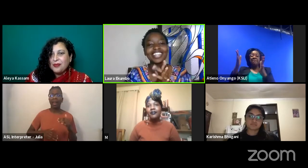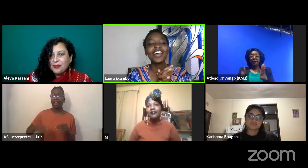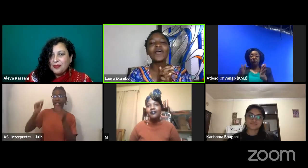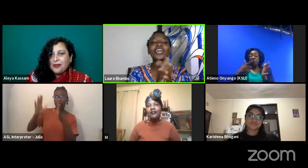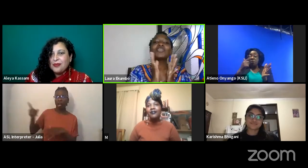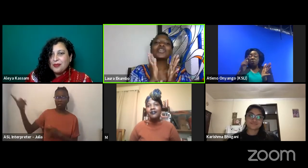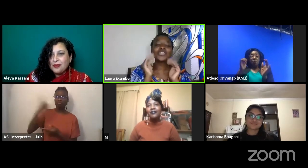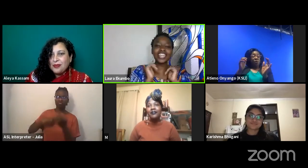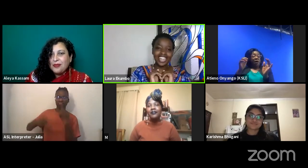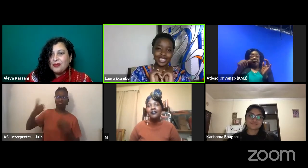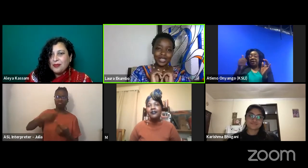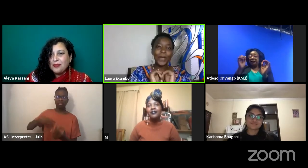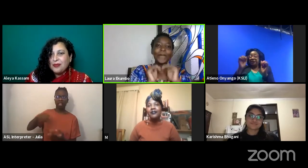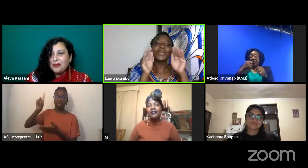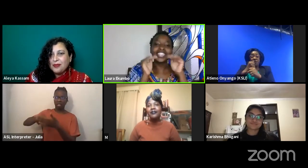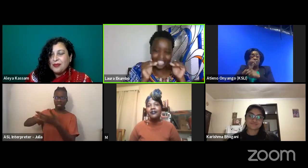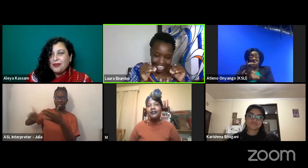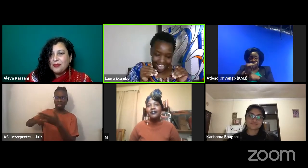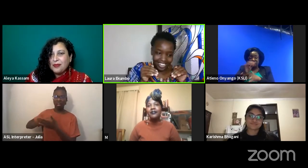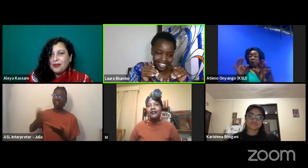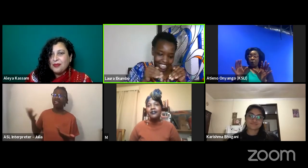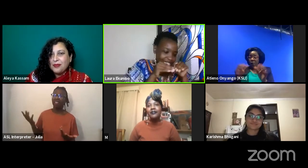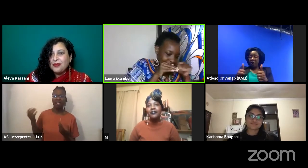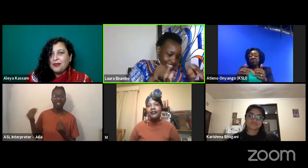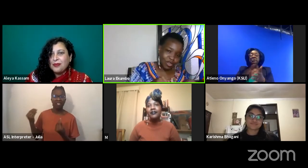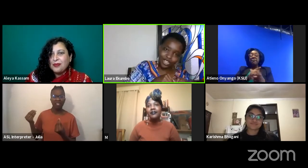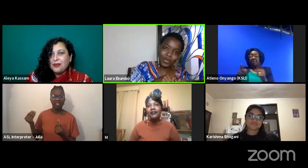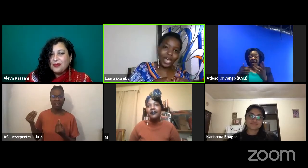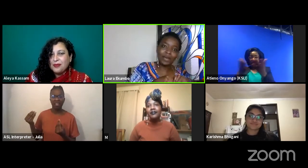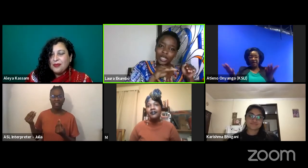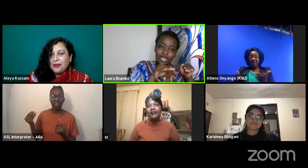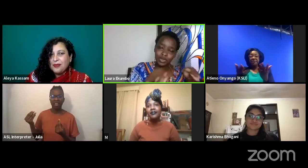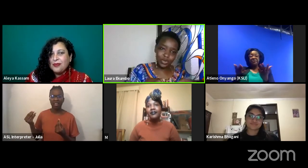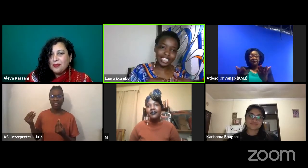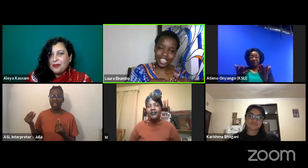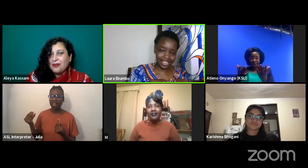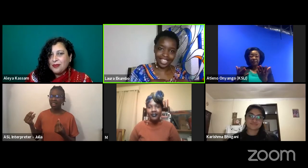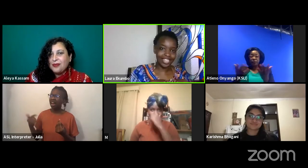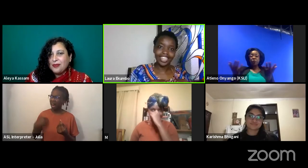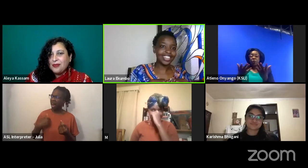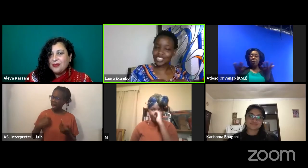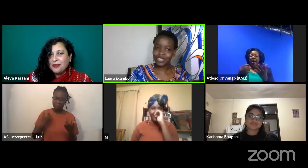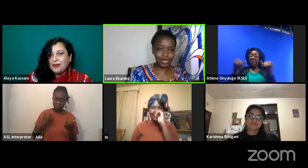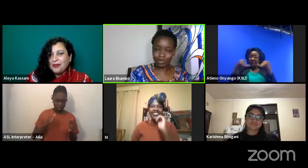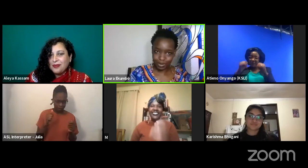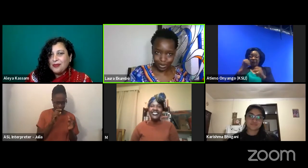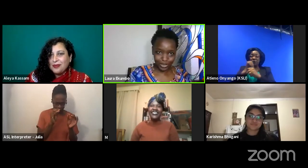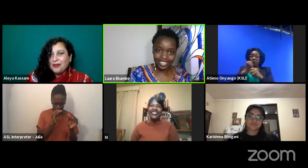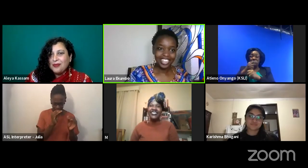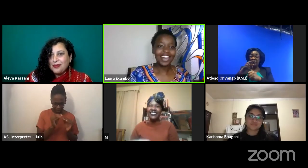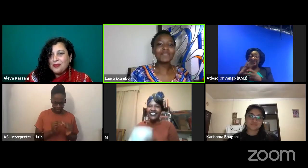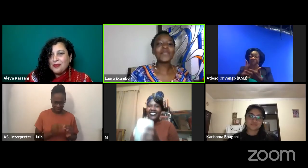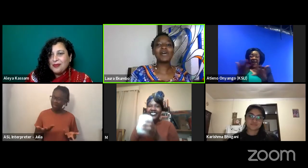It's like, okay, cool you say that, but here in this corner where I'm trying to do this thing, that's not possible.